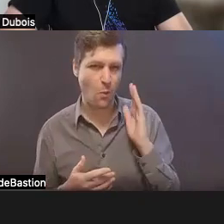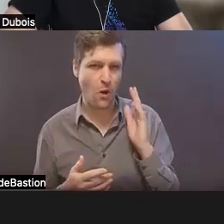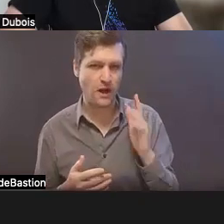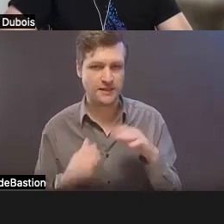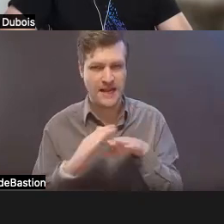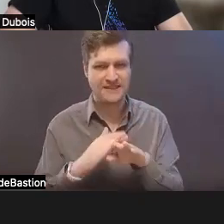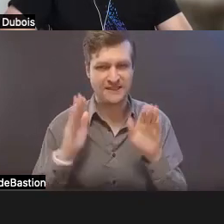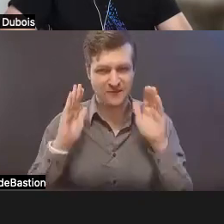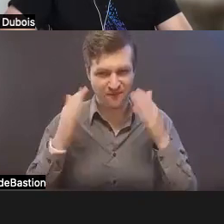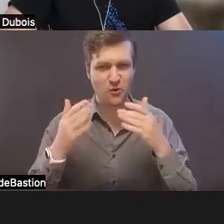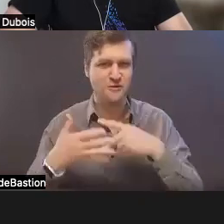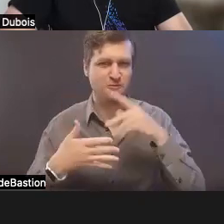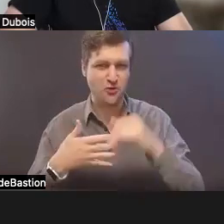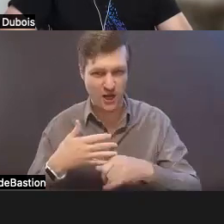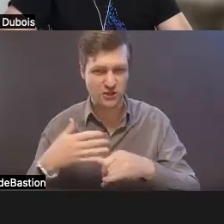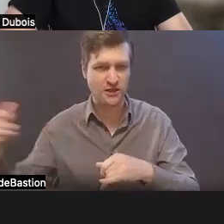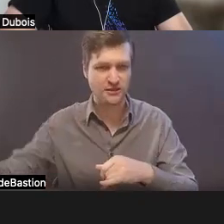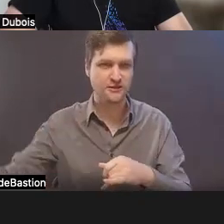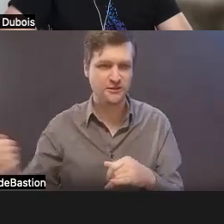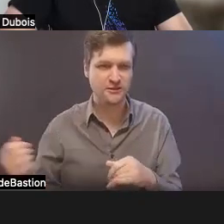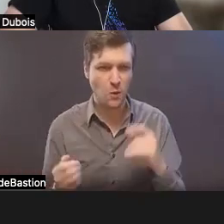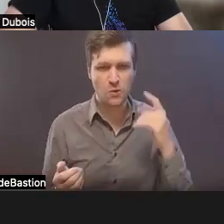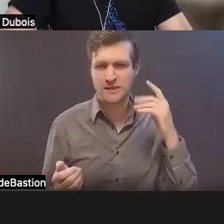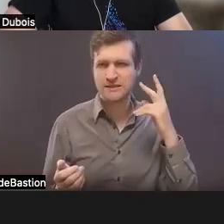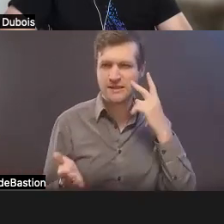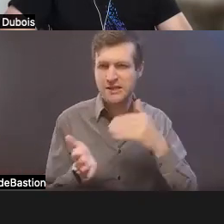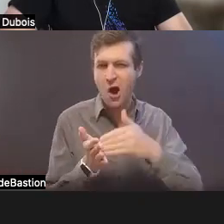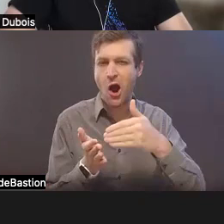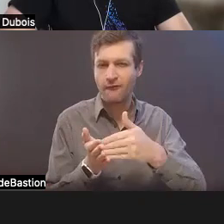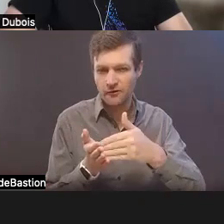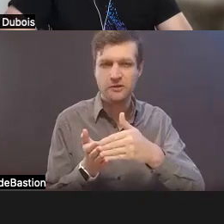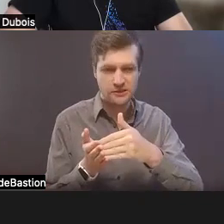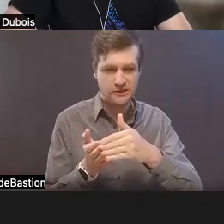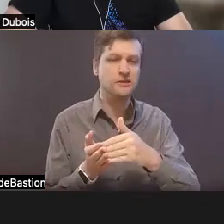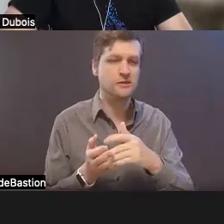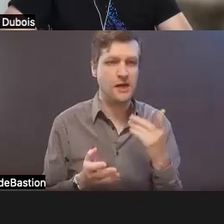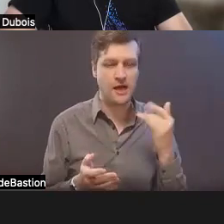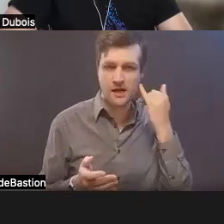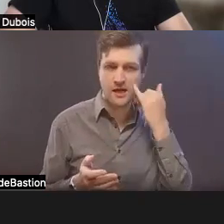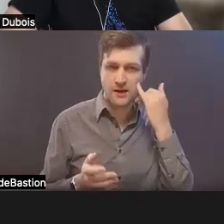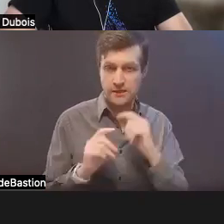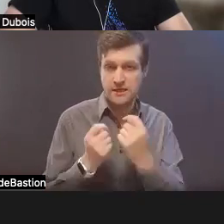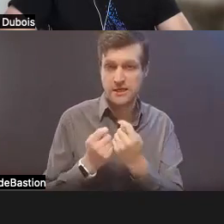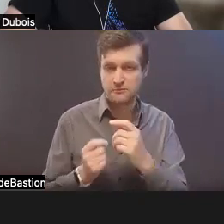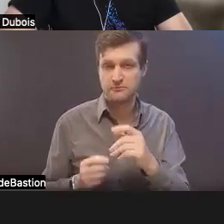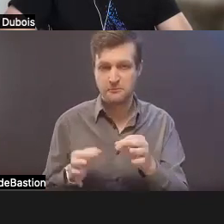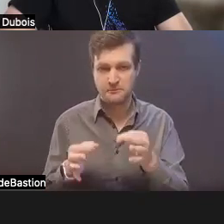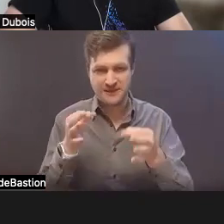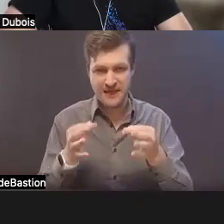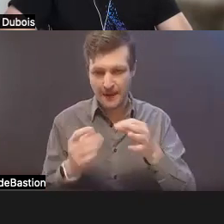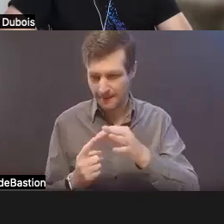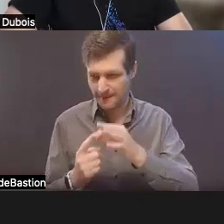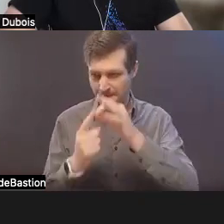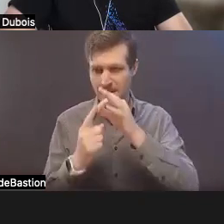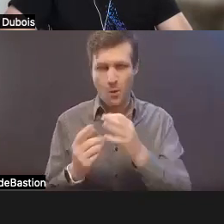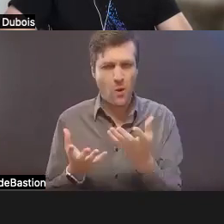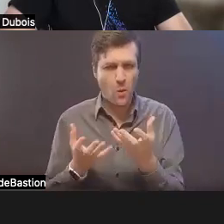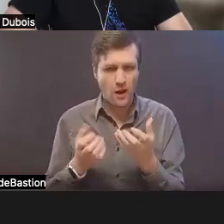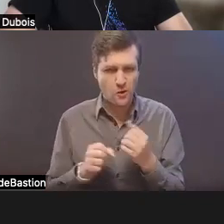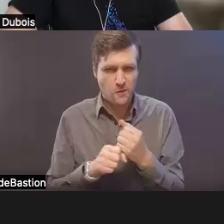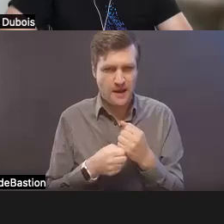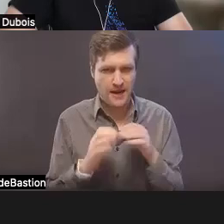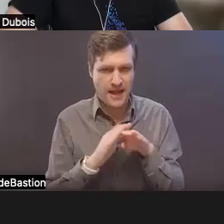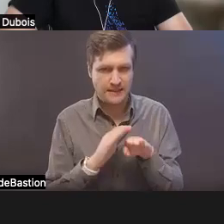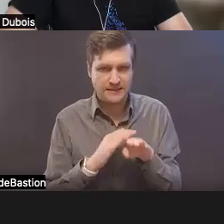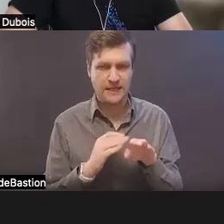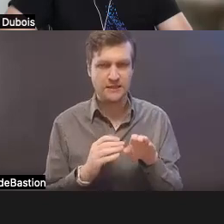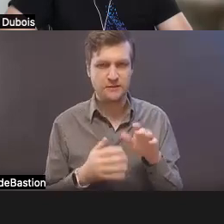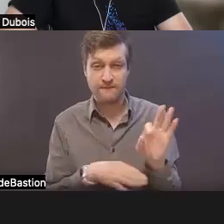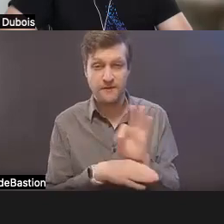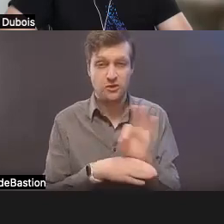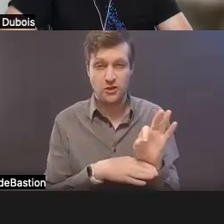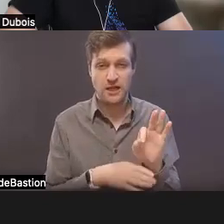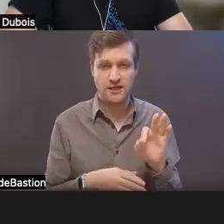I really enjoyed that event. To see how often and if the teams wanted to make accessibility